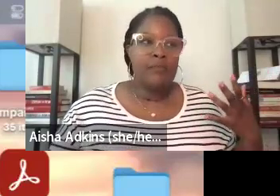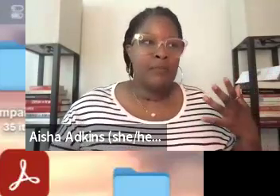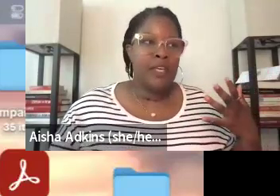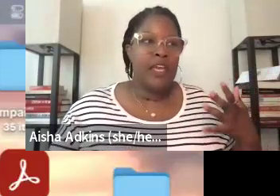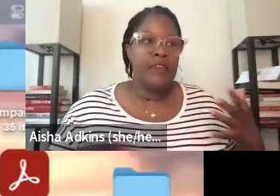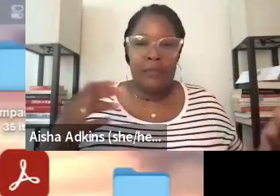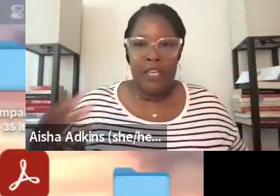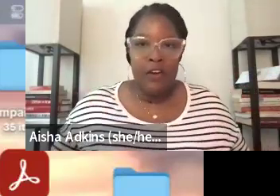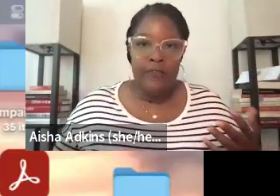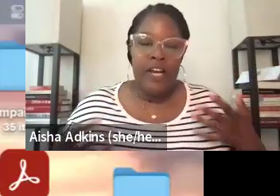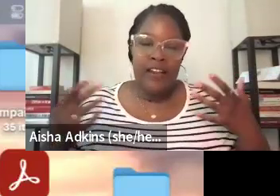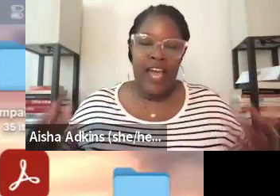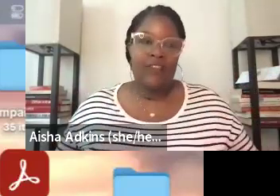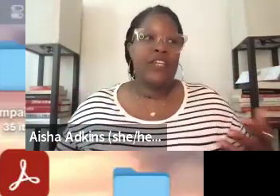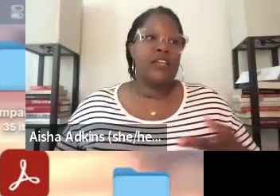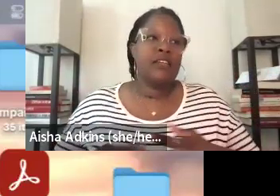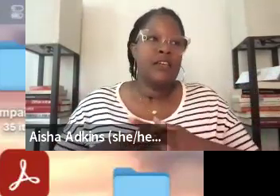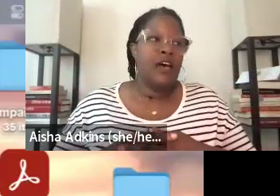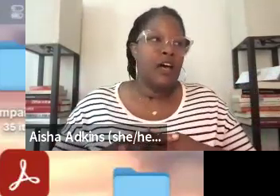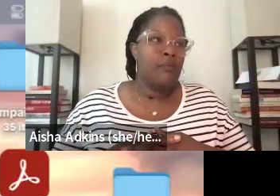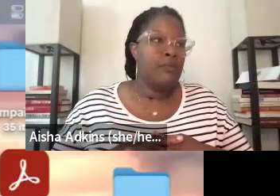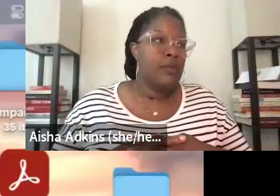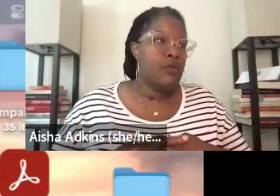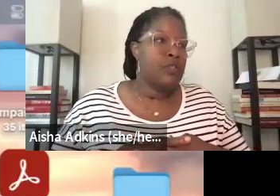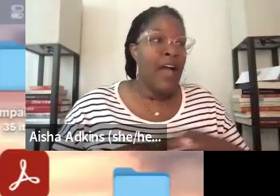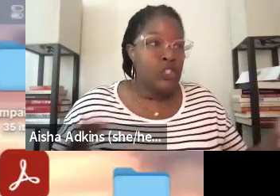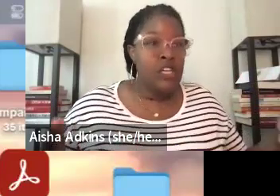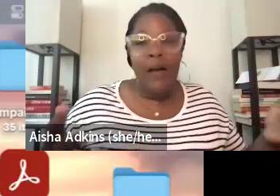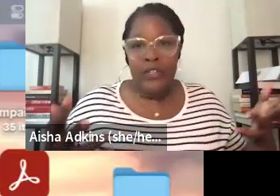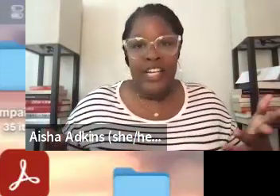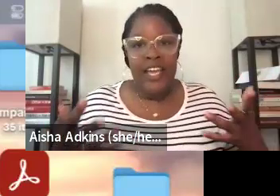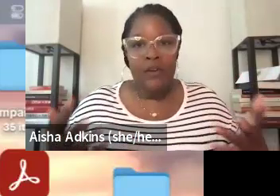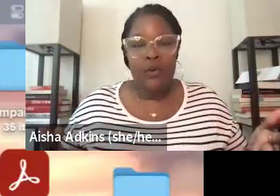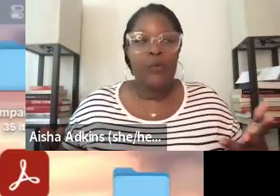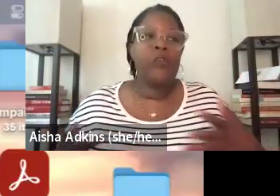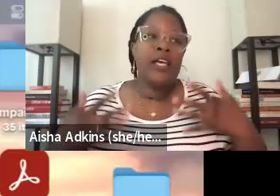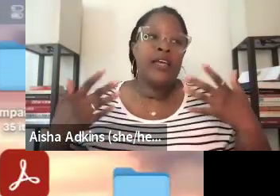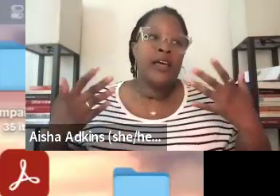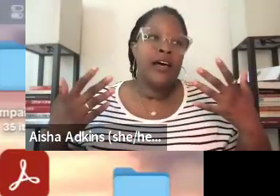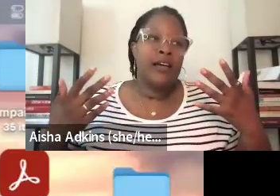I am simply a family caregiver and an advocate who is passionate about creating equitable